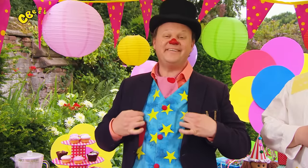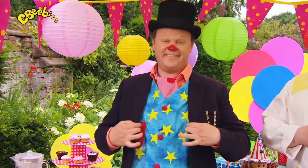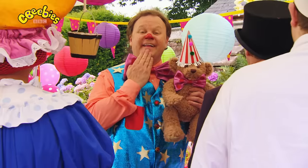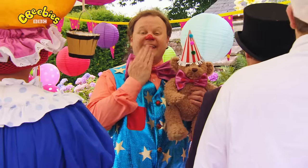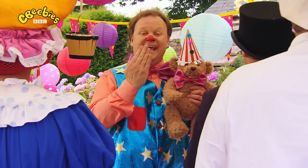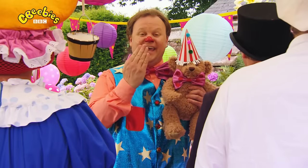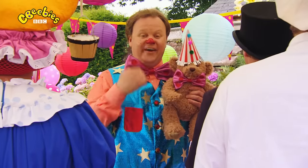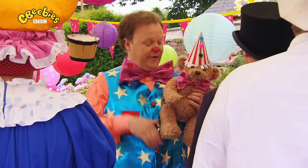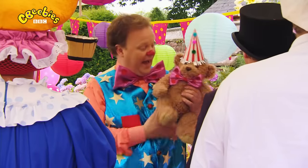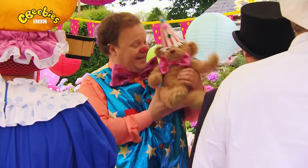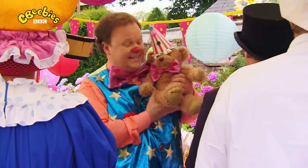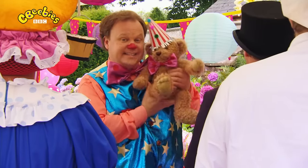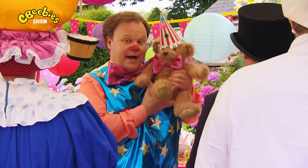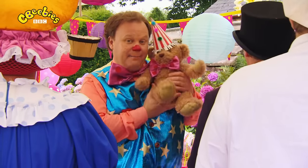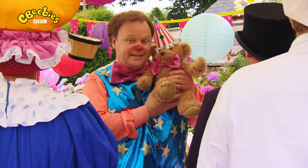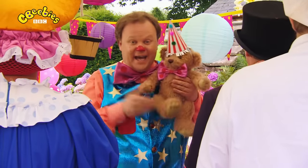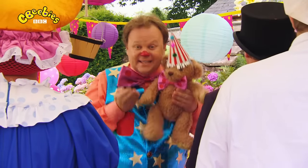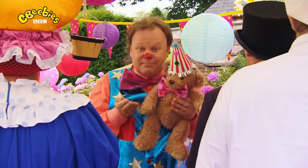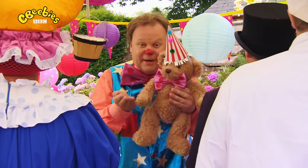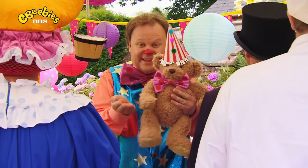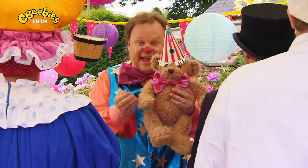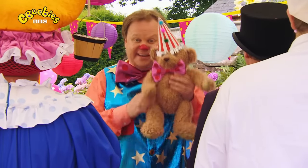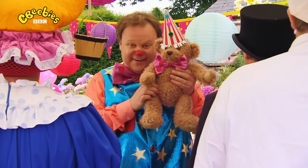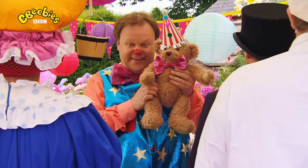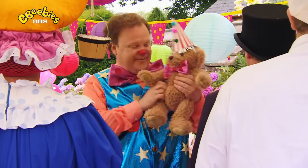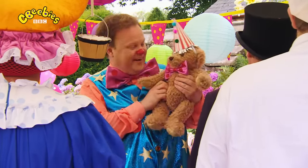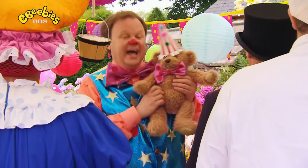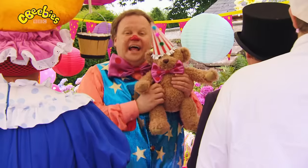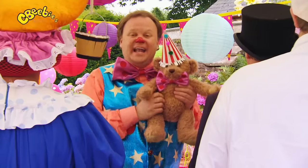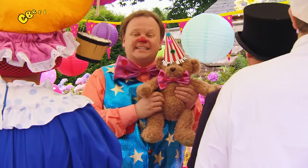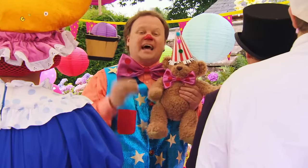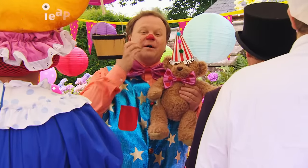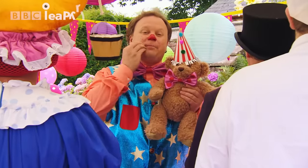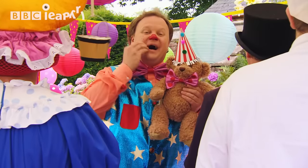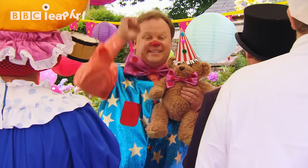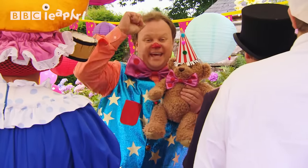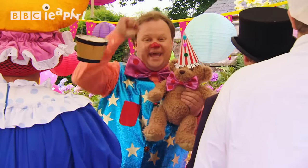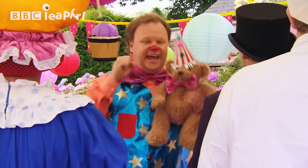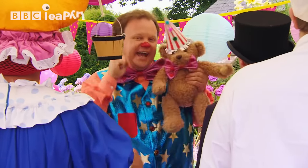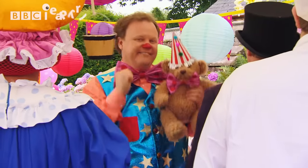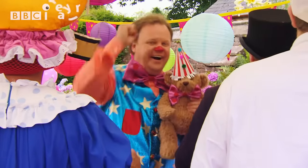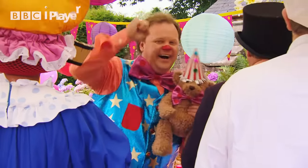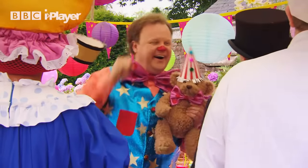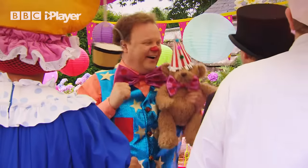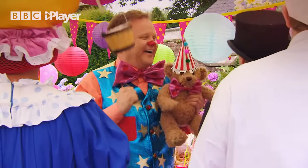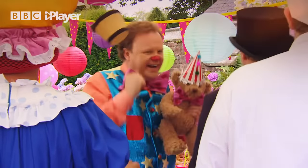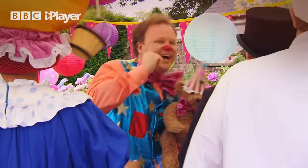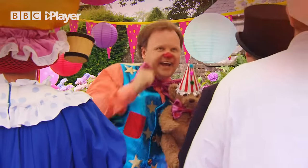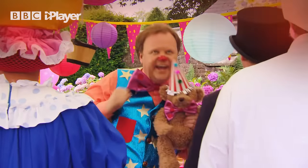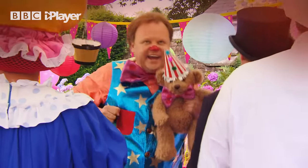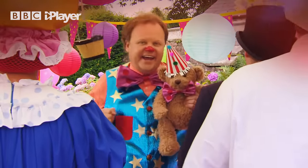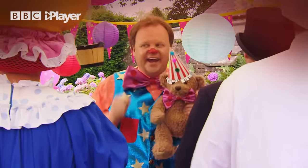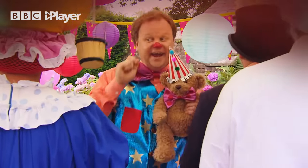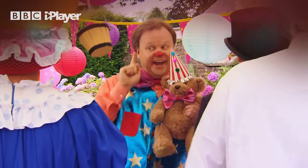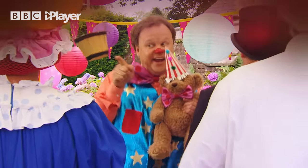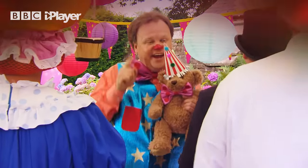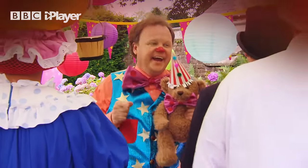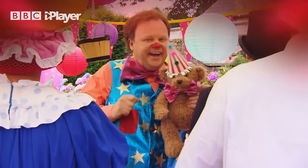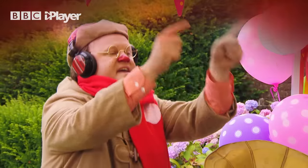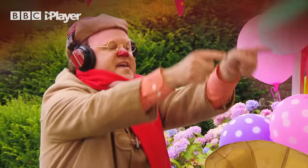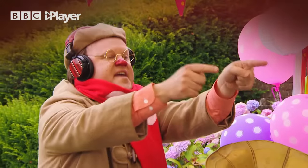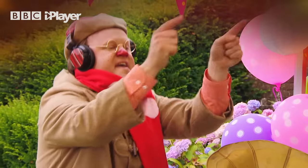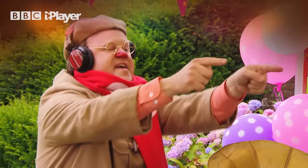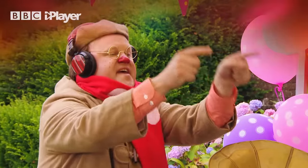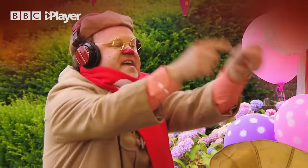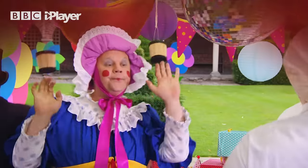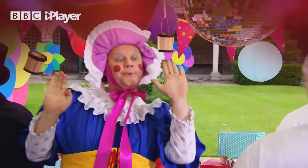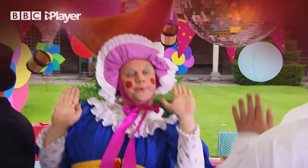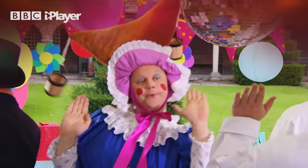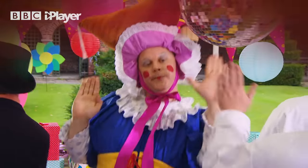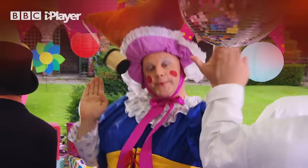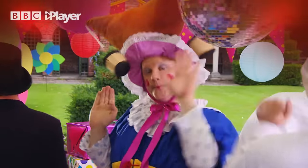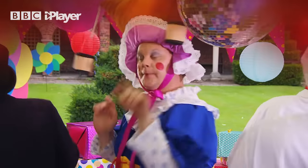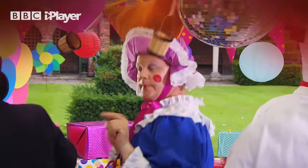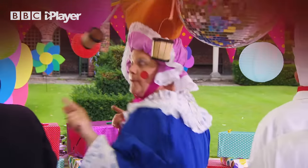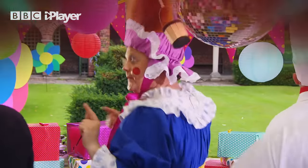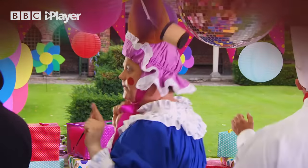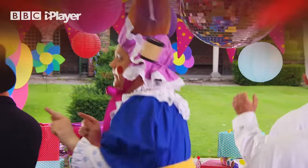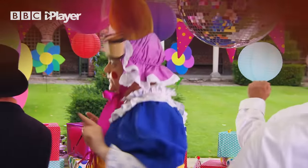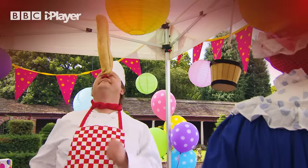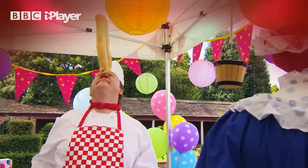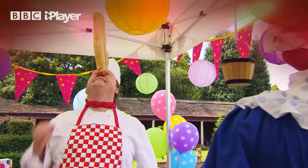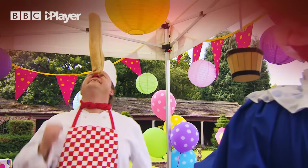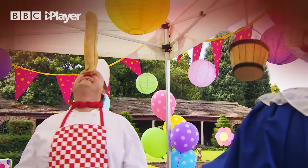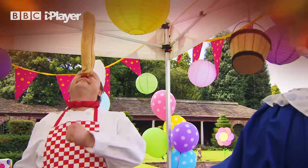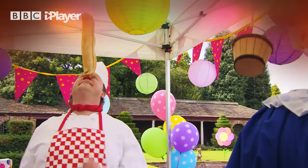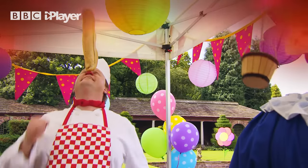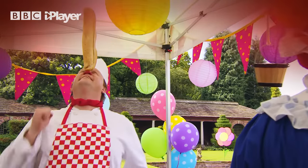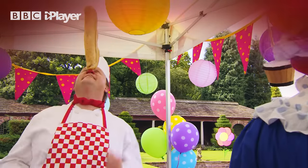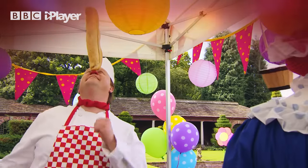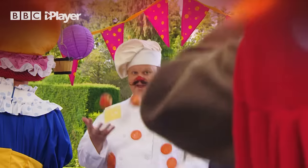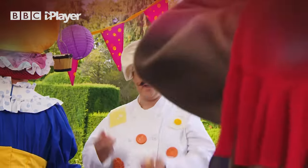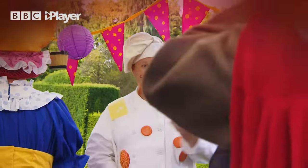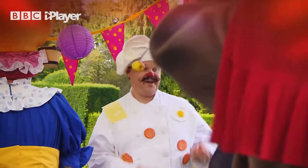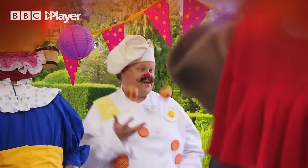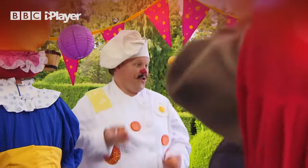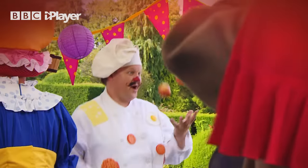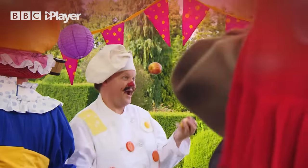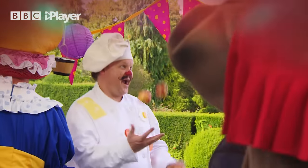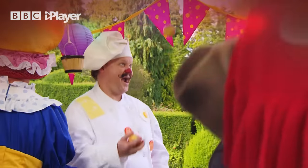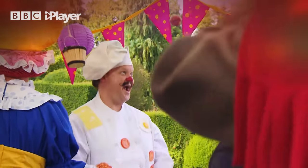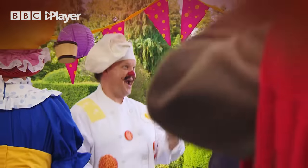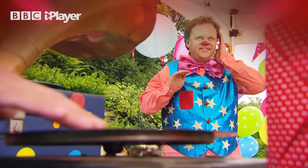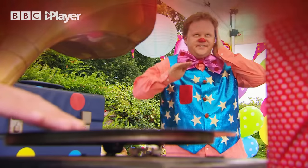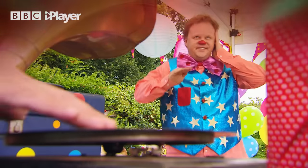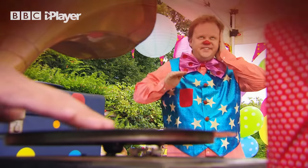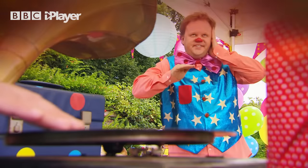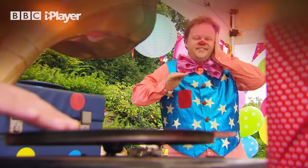oh thank you and it's tumble ted's birthday too let's have a party